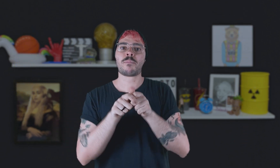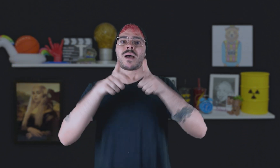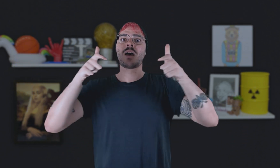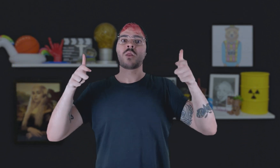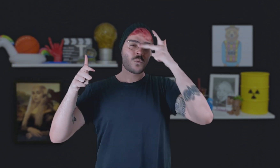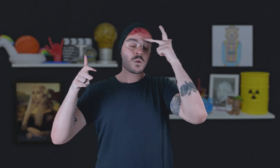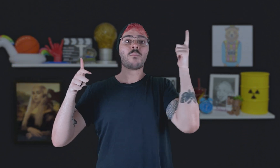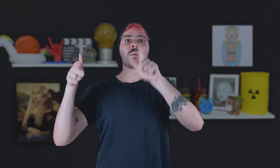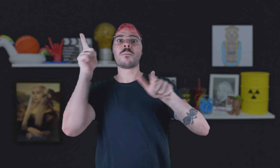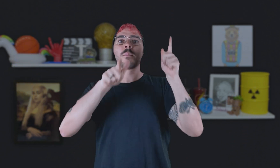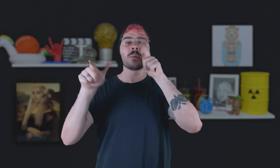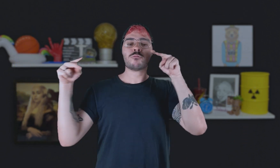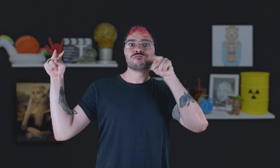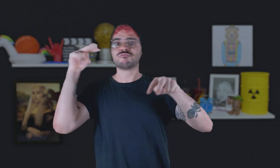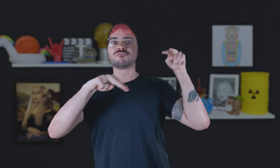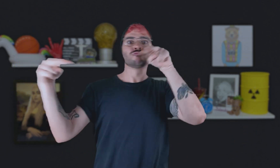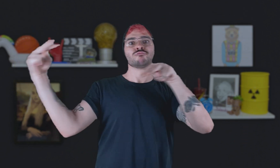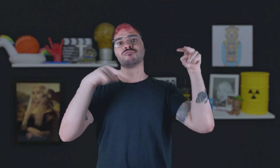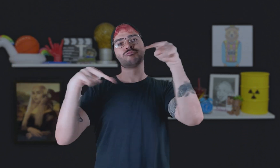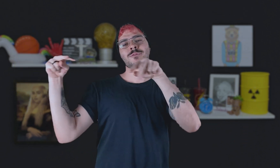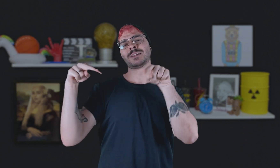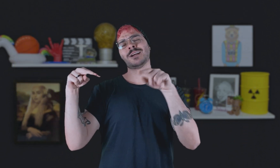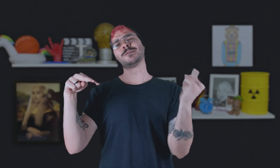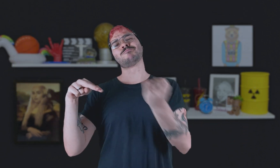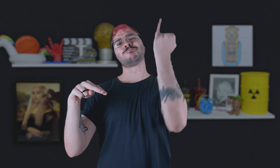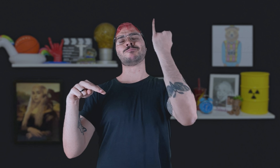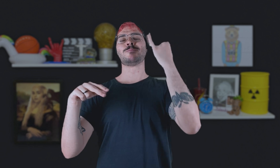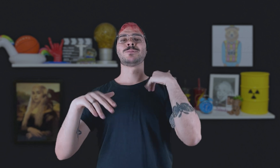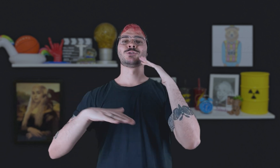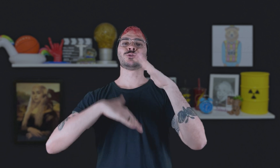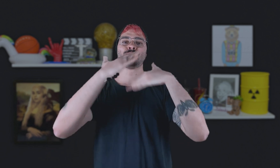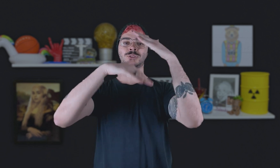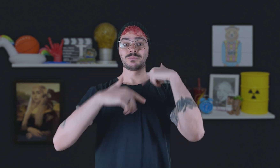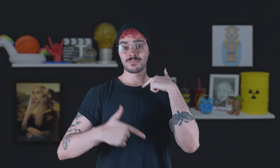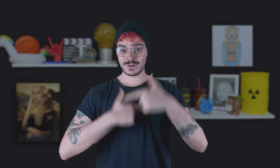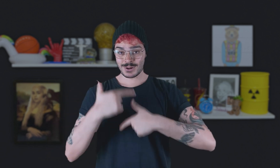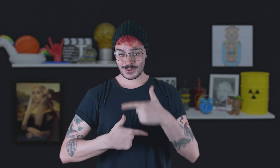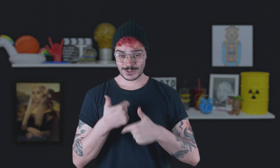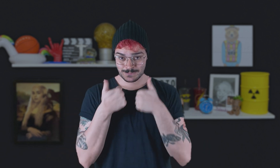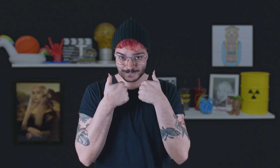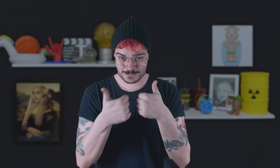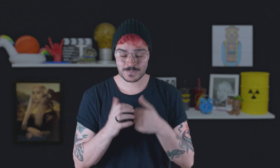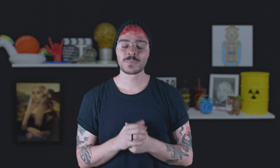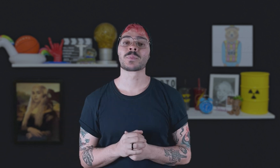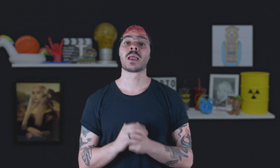and allow more people to watch it, contributing to the growth of my work.